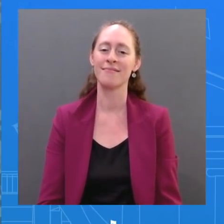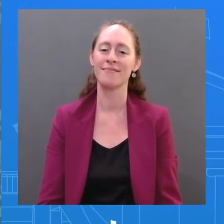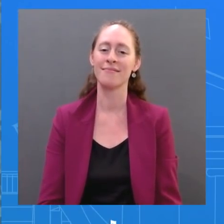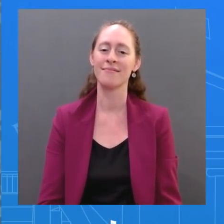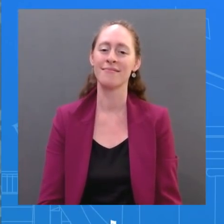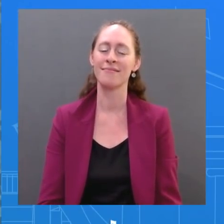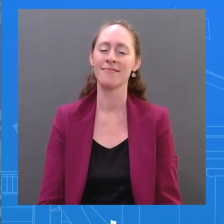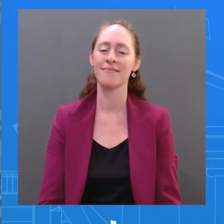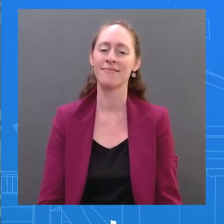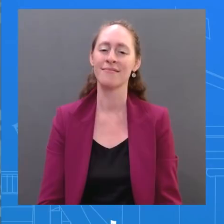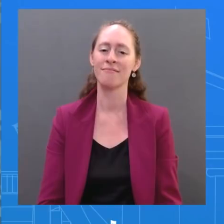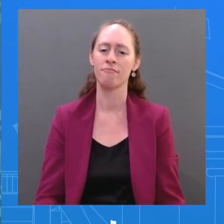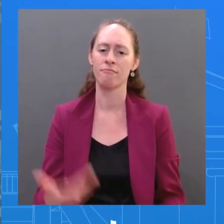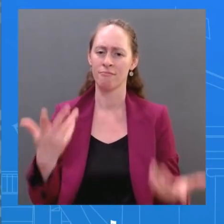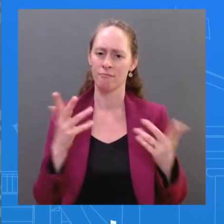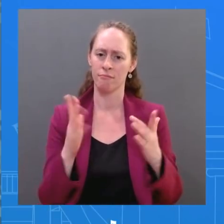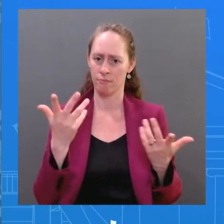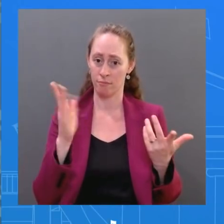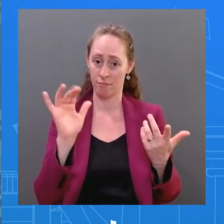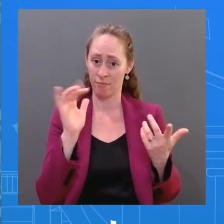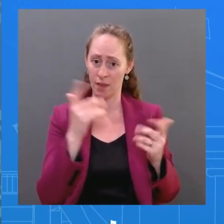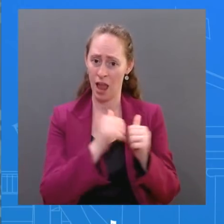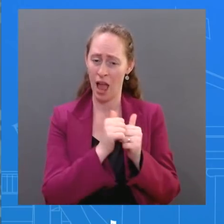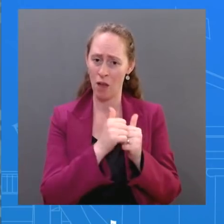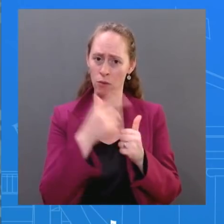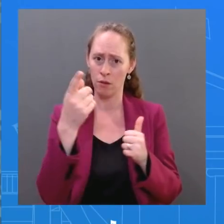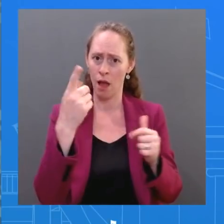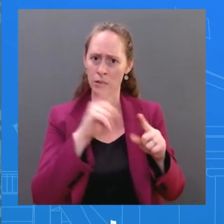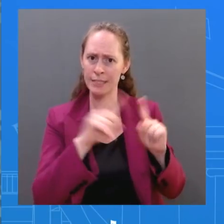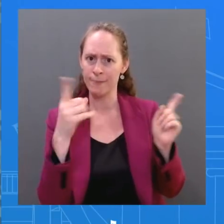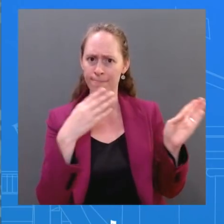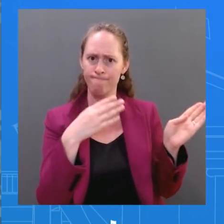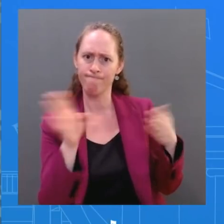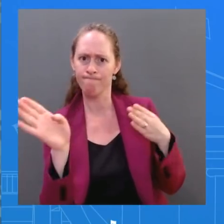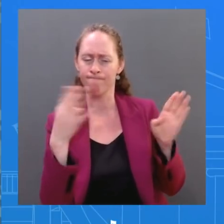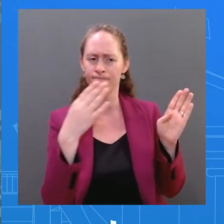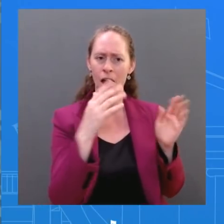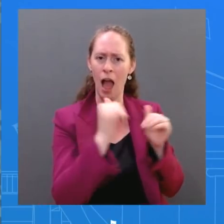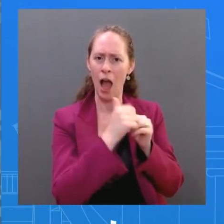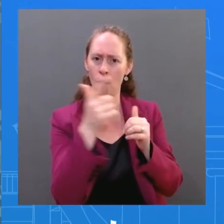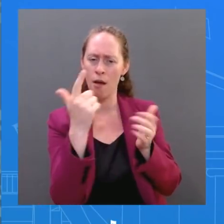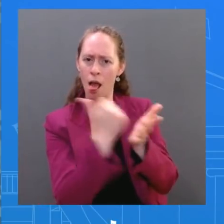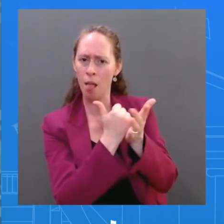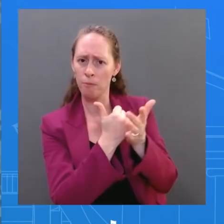We've been working with her and -- and having conversations with her family